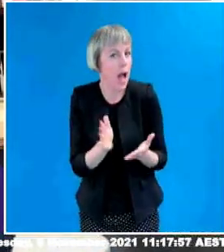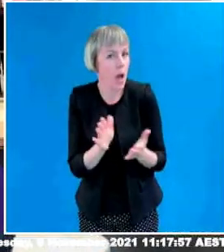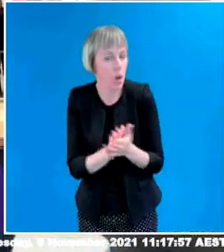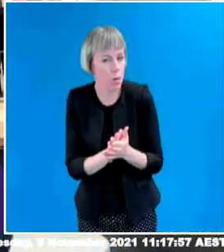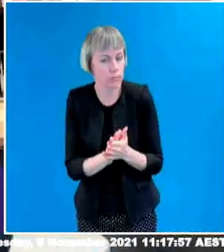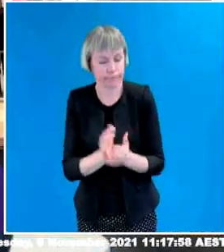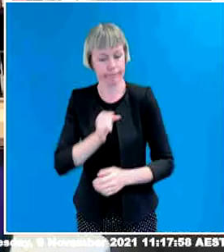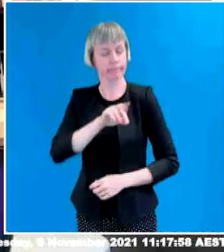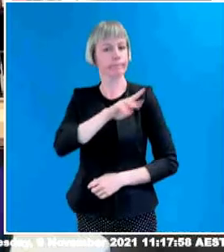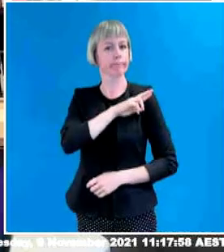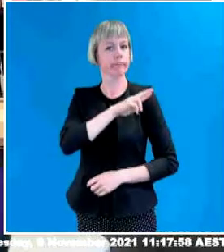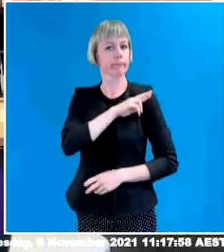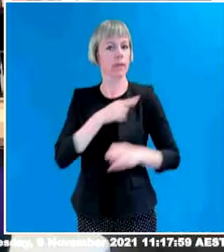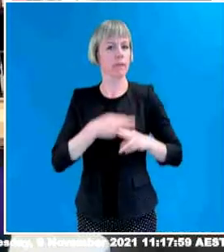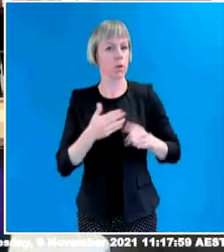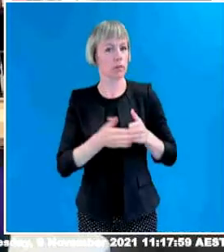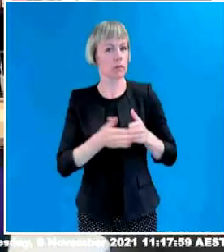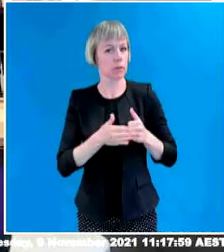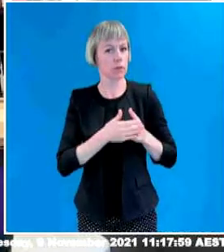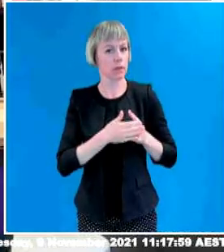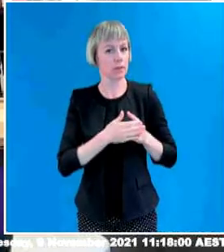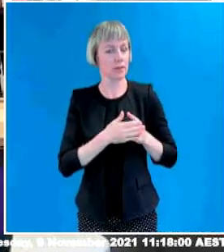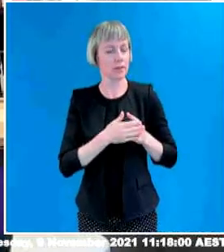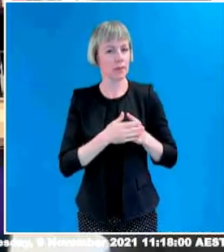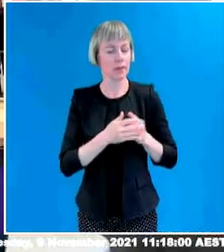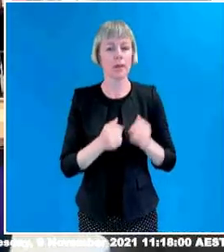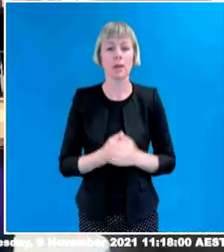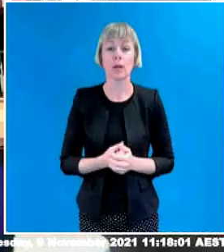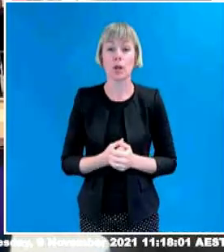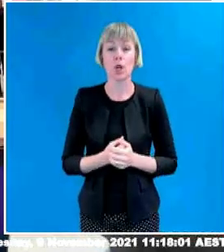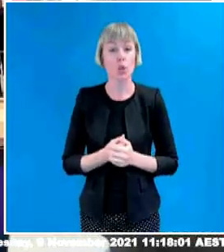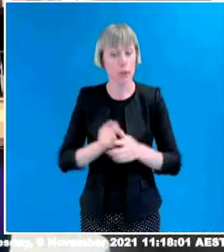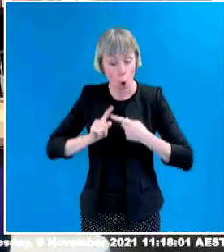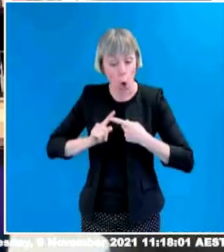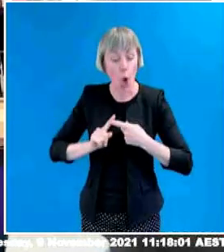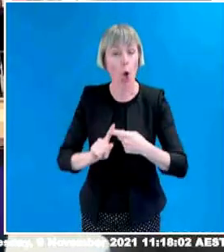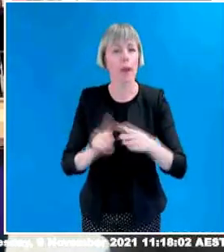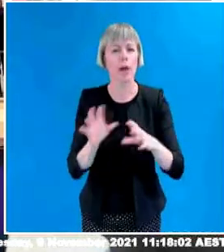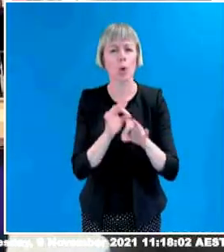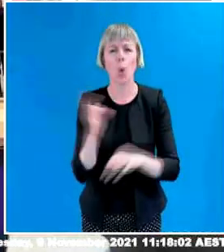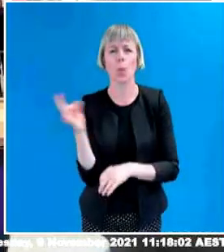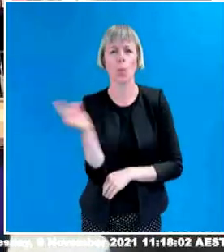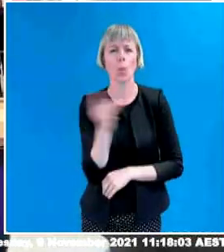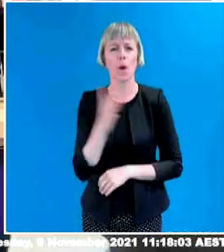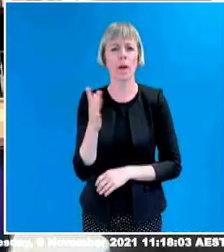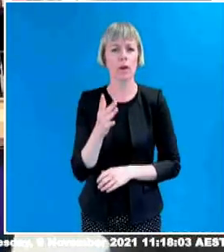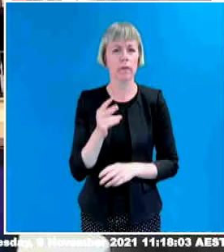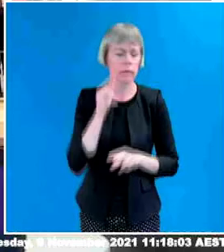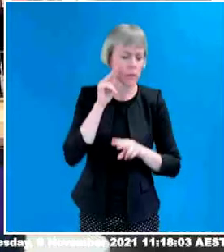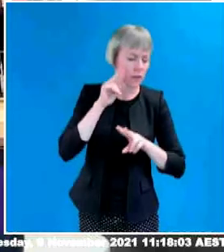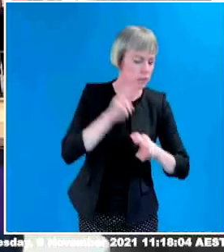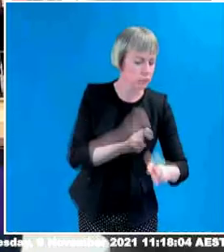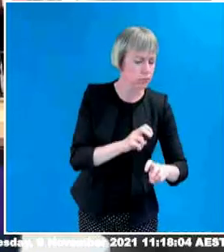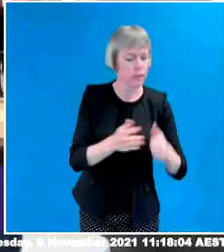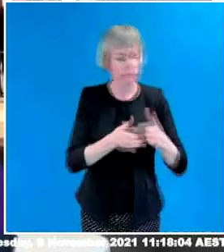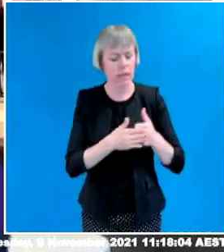It is that circular effect which is meant to be ongoing. You wouldn't do it in a one-off way; it might be an annual assessment, it might